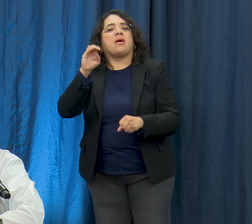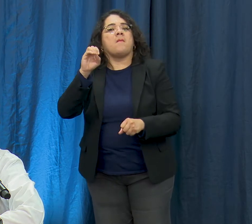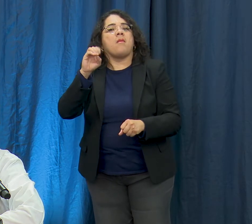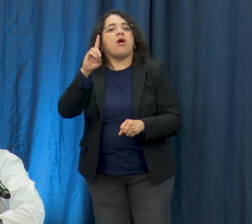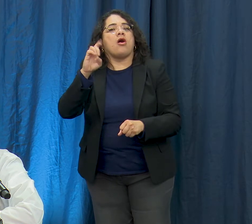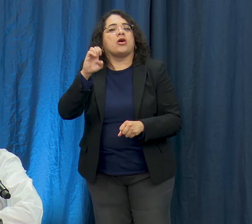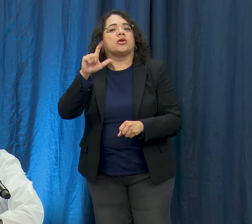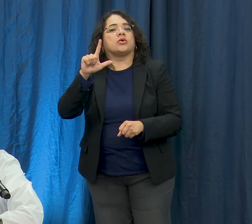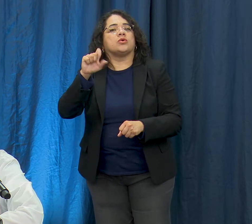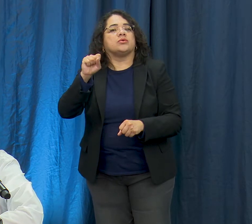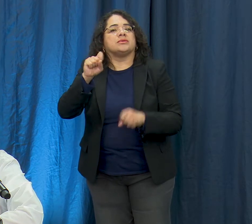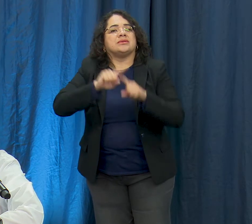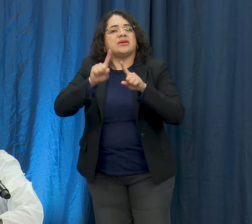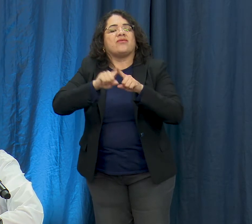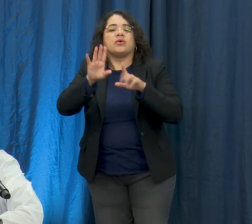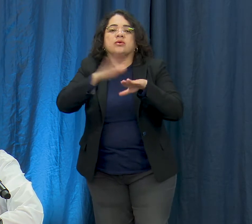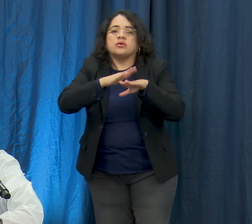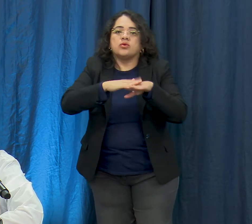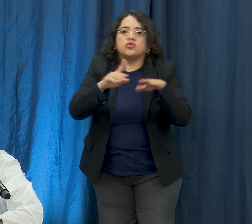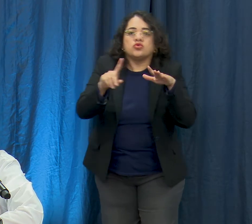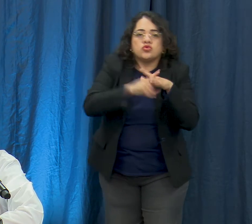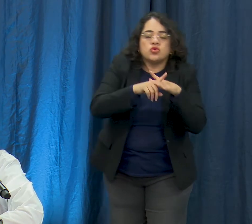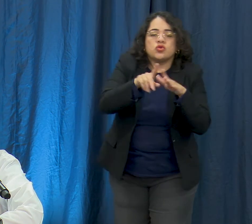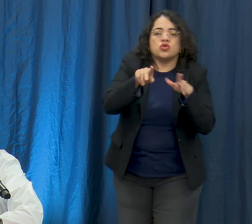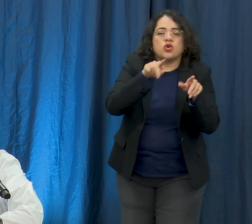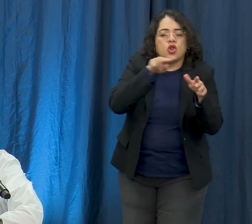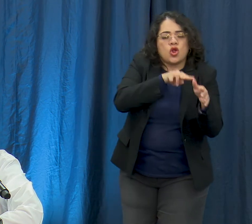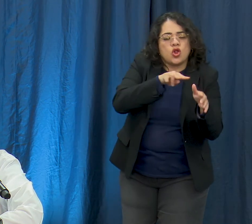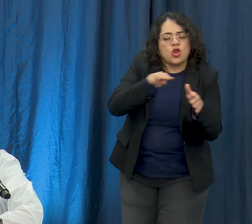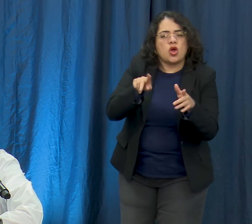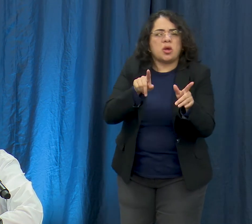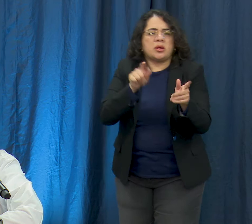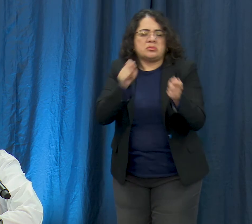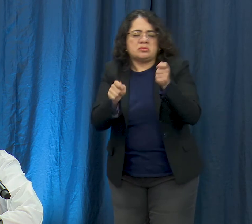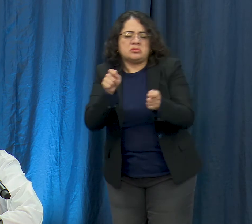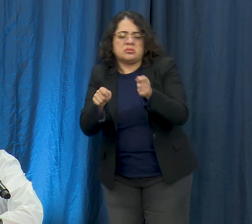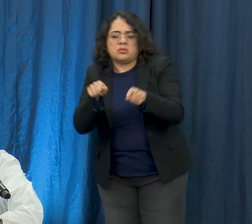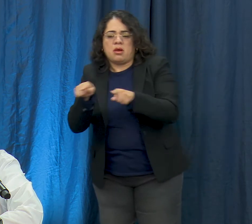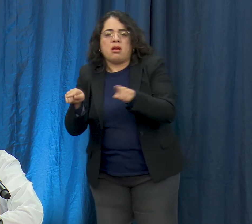of programs or what-have-you that they did see that wearing a facial